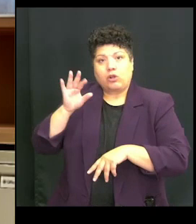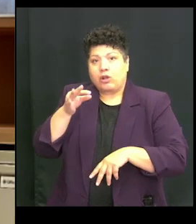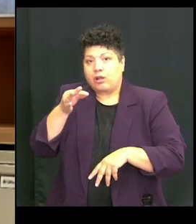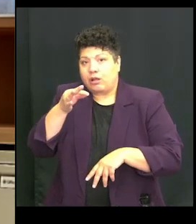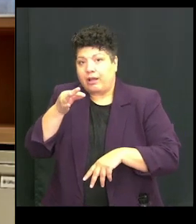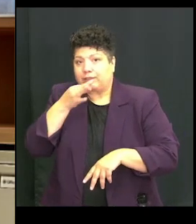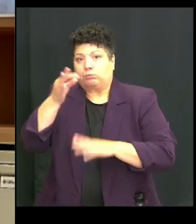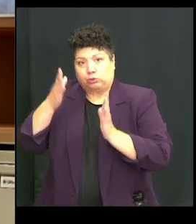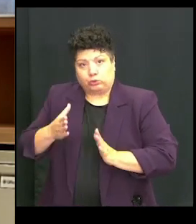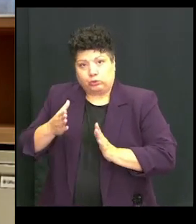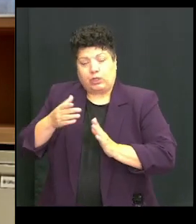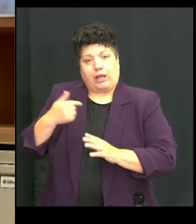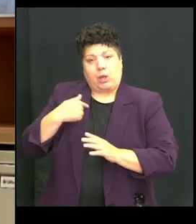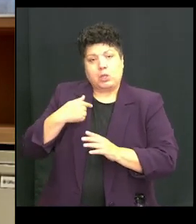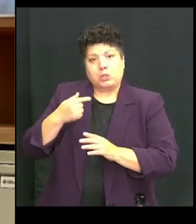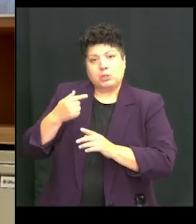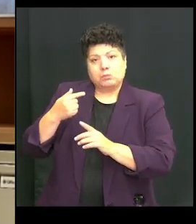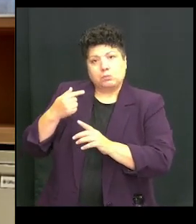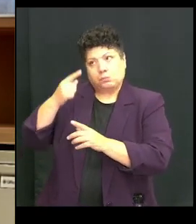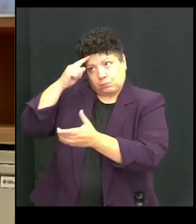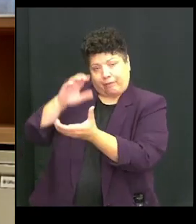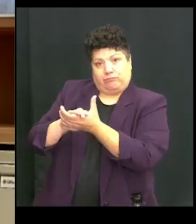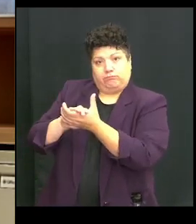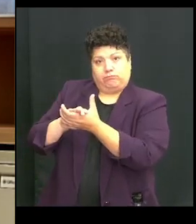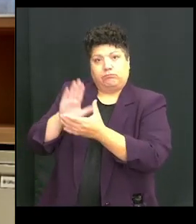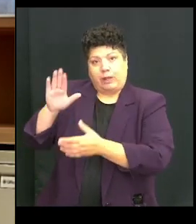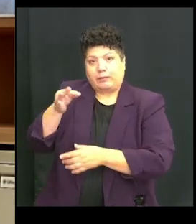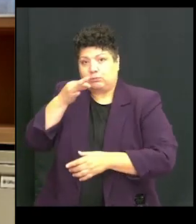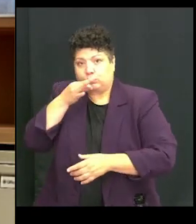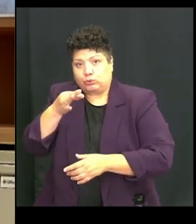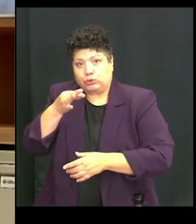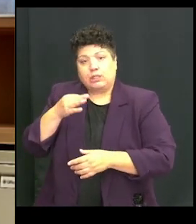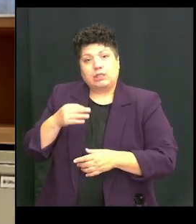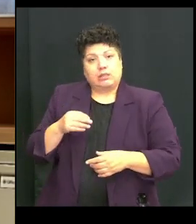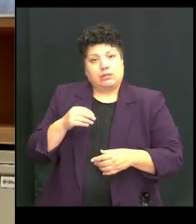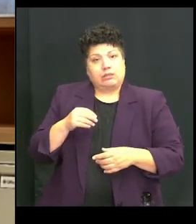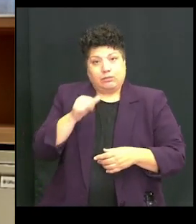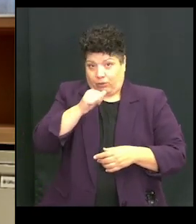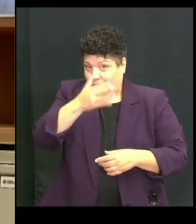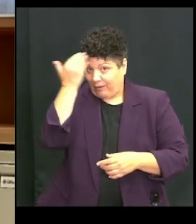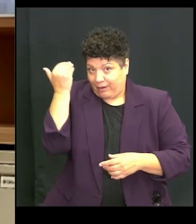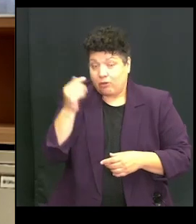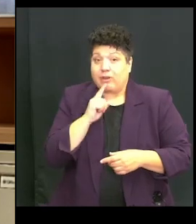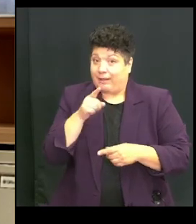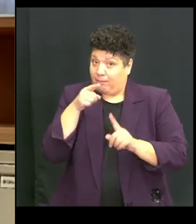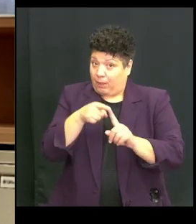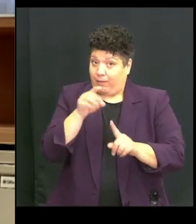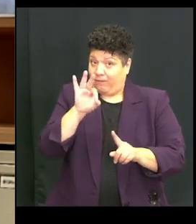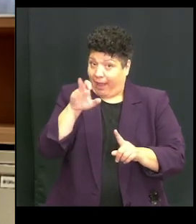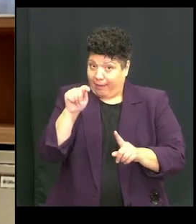And so, we tend to lose sight of those things. So, facts still matter, expertise still matters.